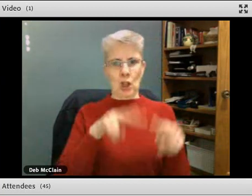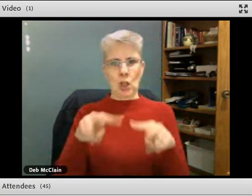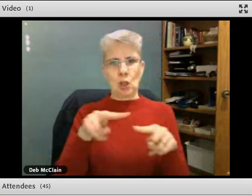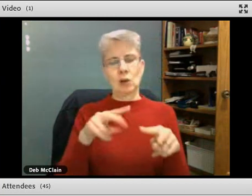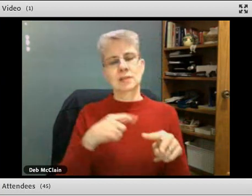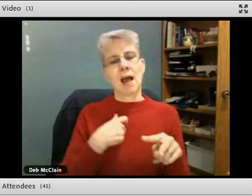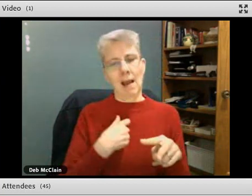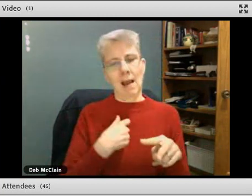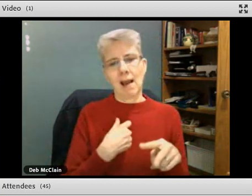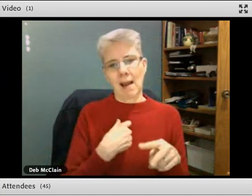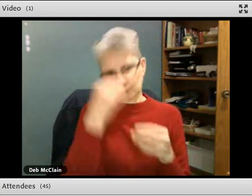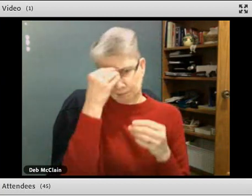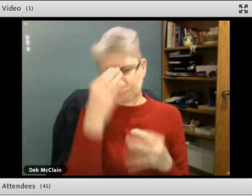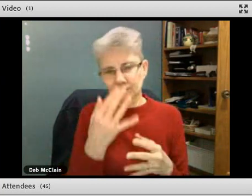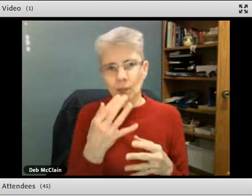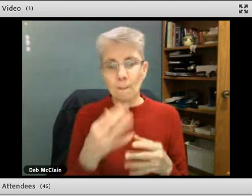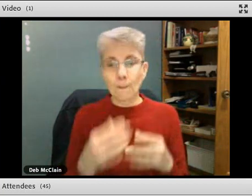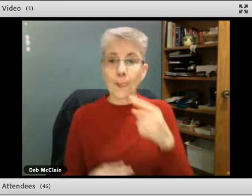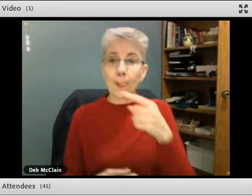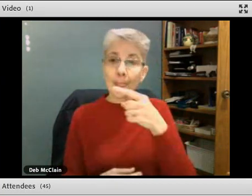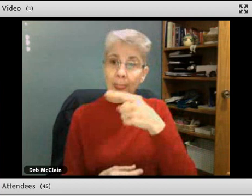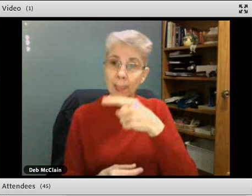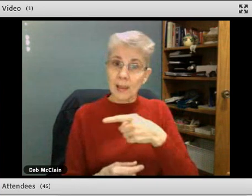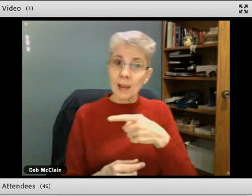It looks scary because it's really old.